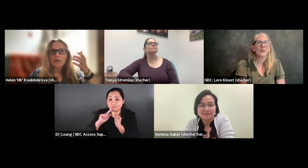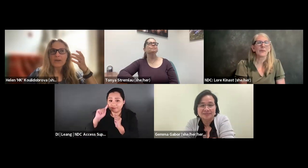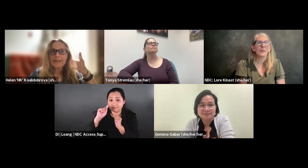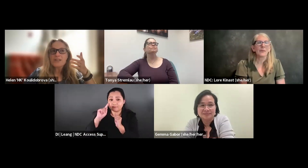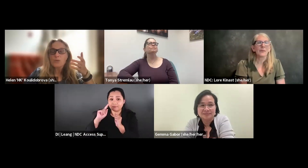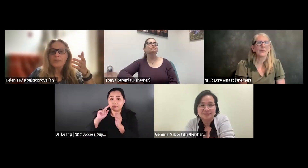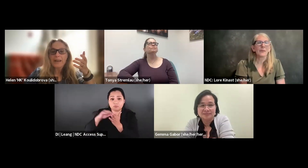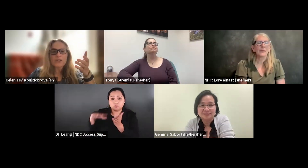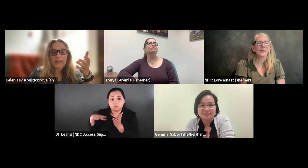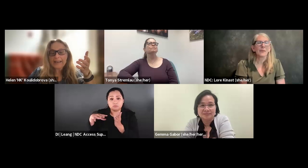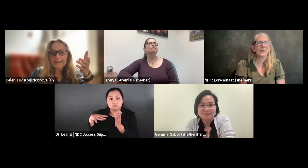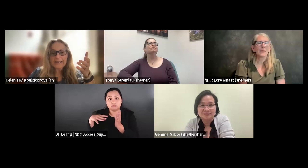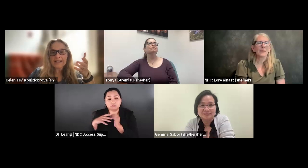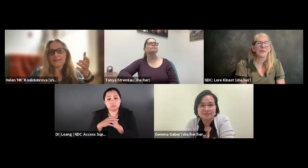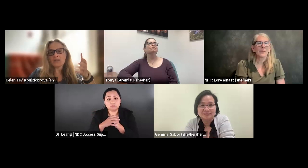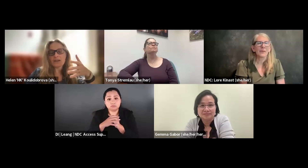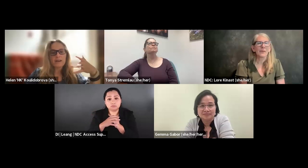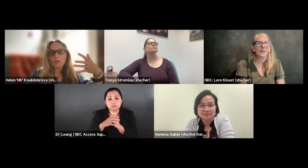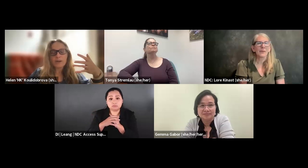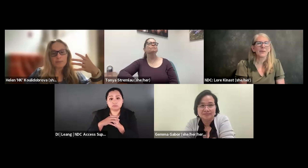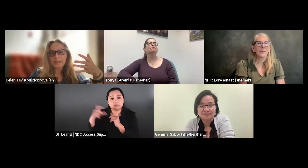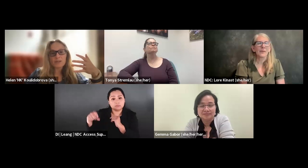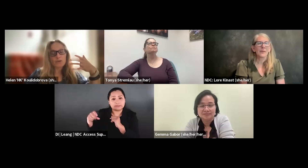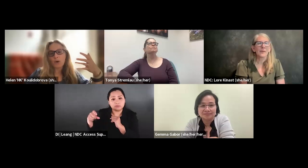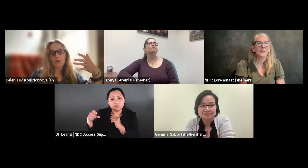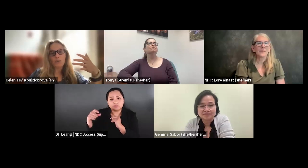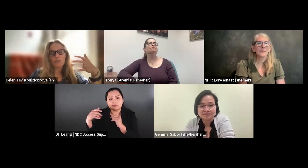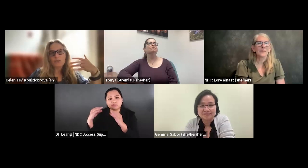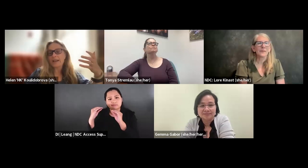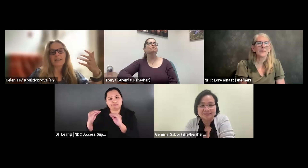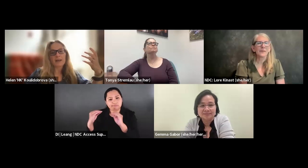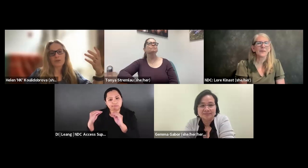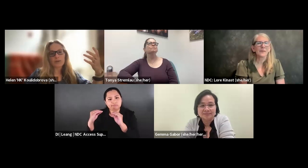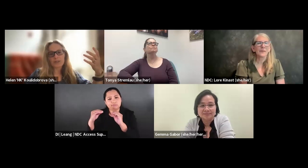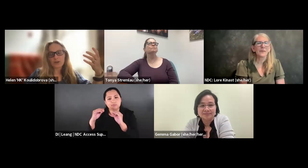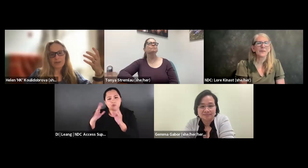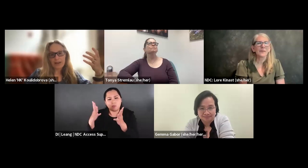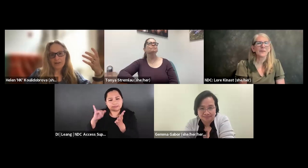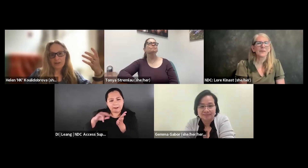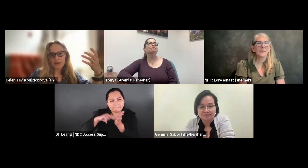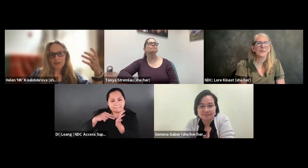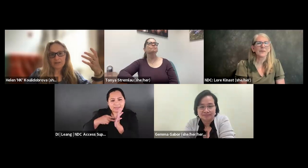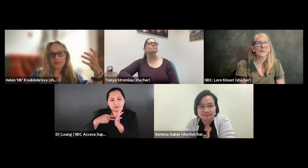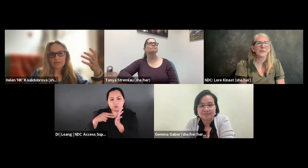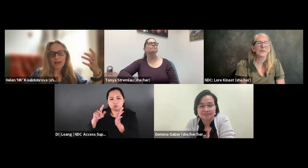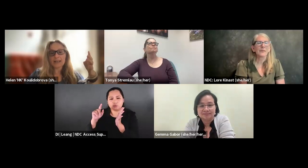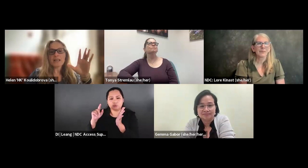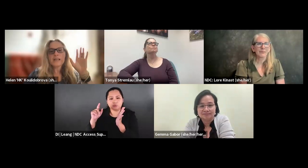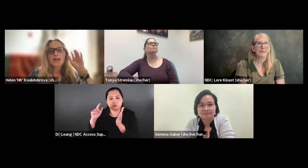needs to be educated in what it means to know second language acquisition methodologies.